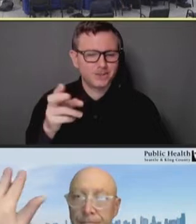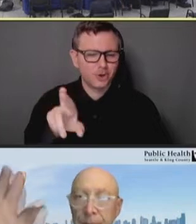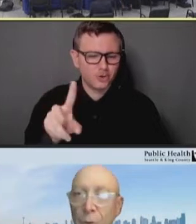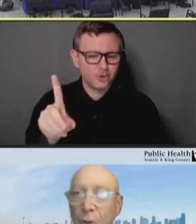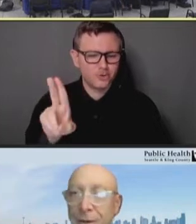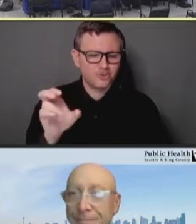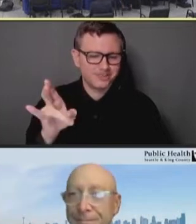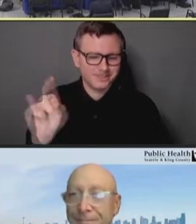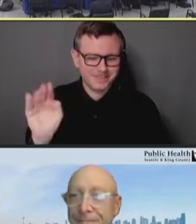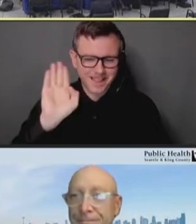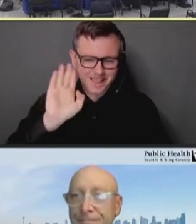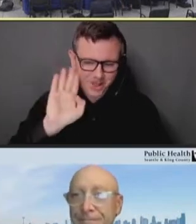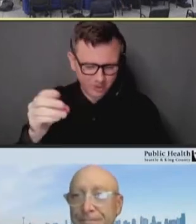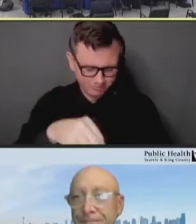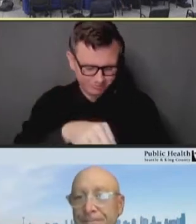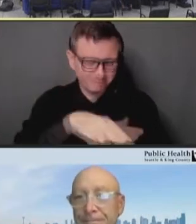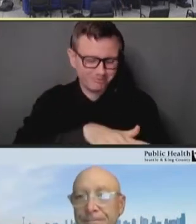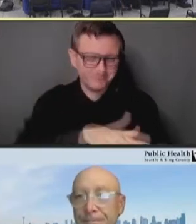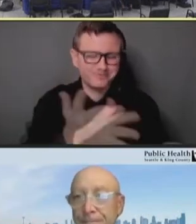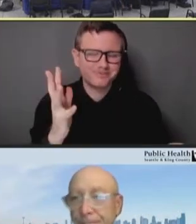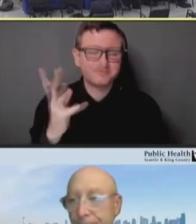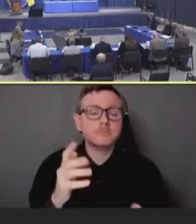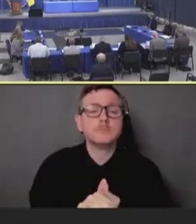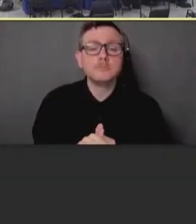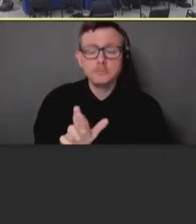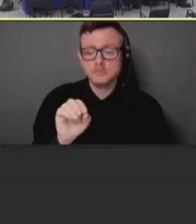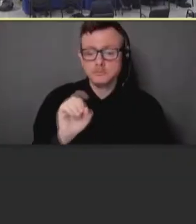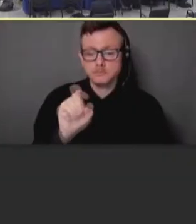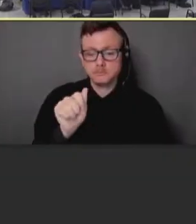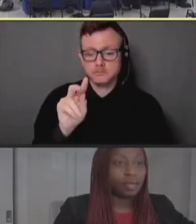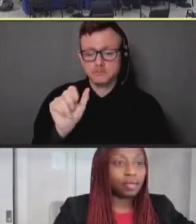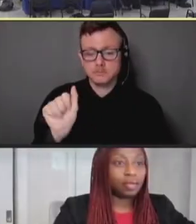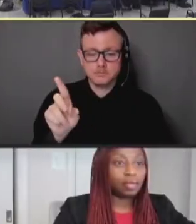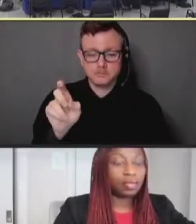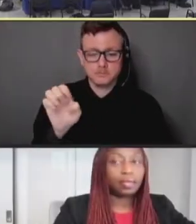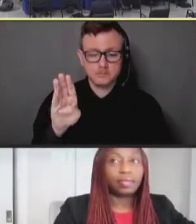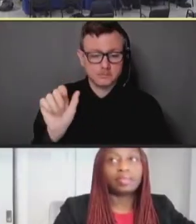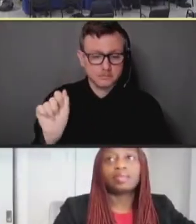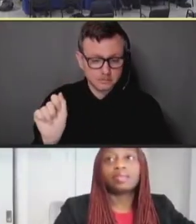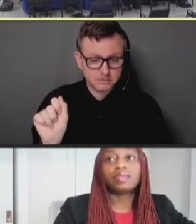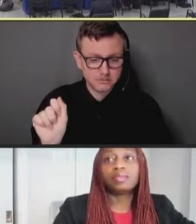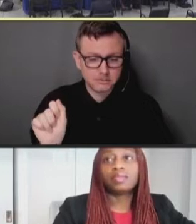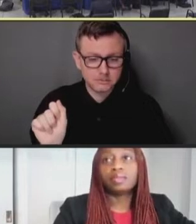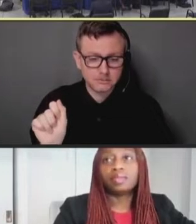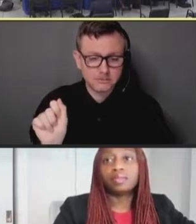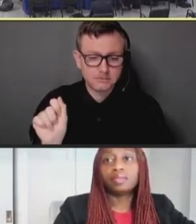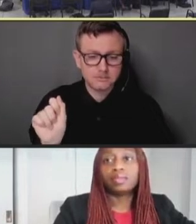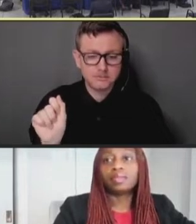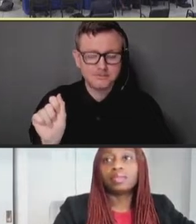I got you down. Roxanna Diba. Roxanna Diba: Present.